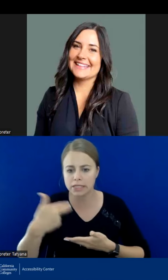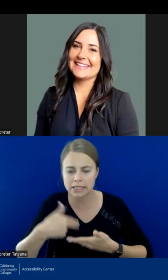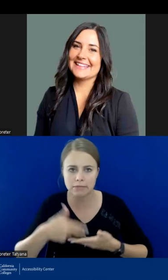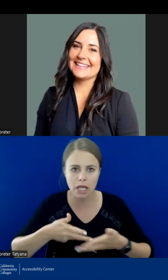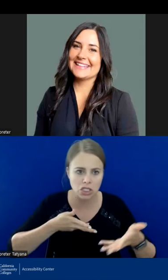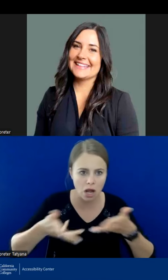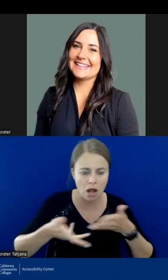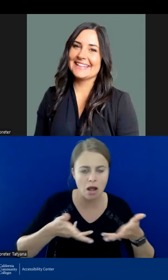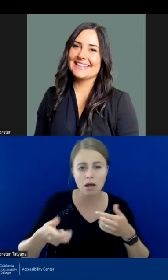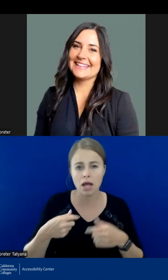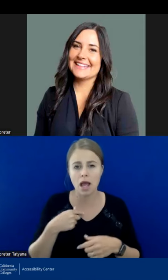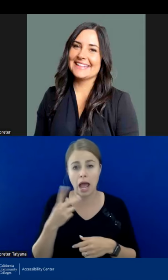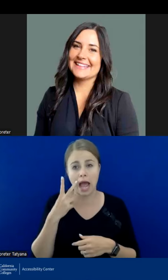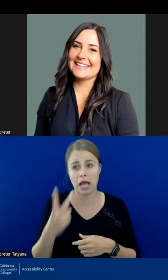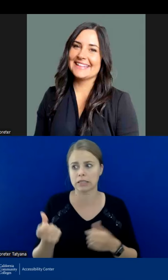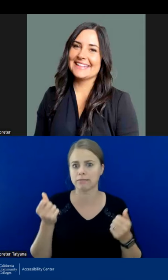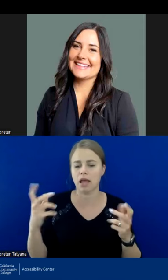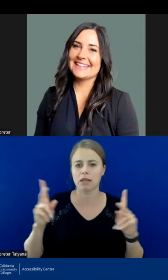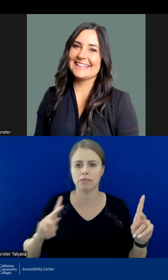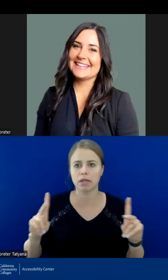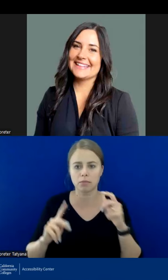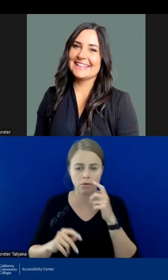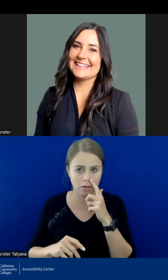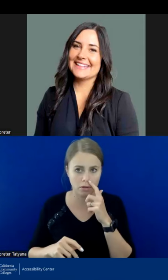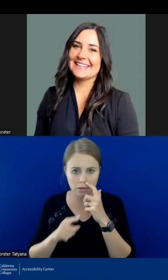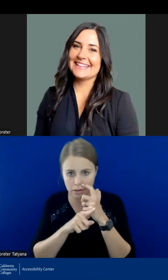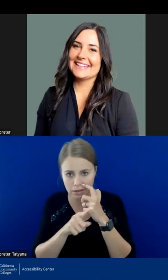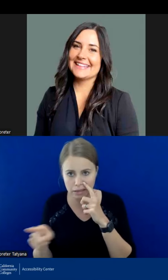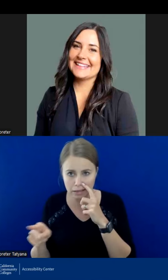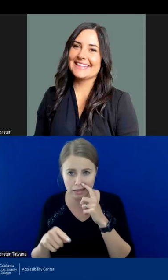that there are so many people who are really skilled.